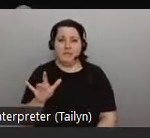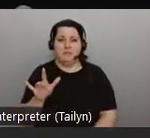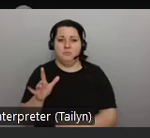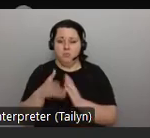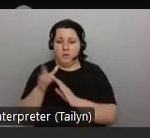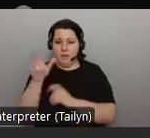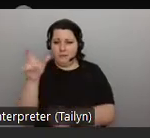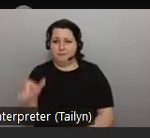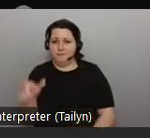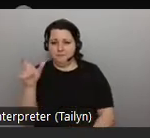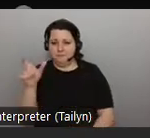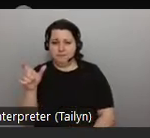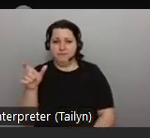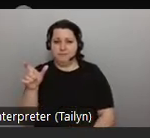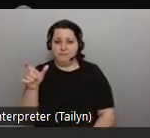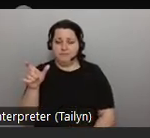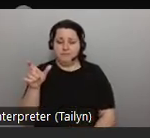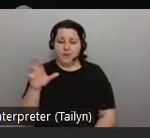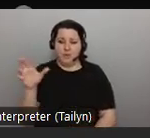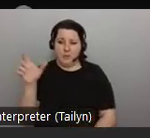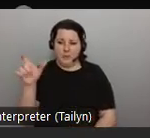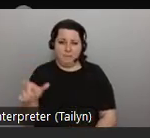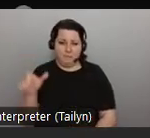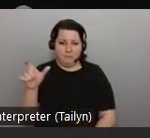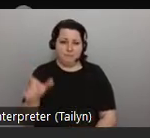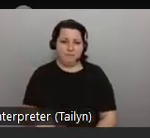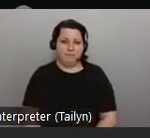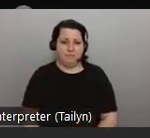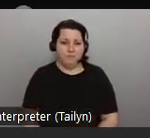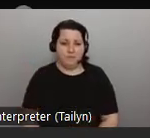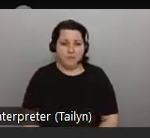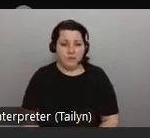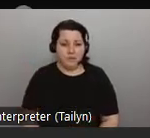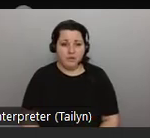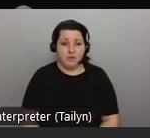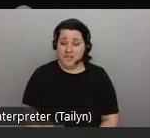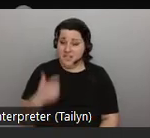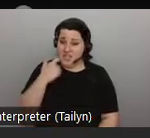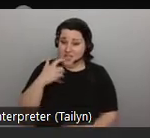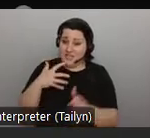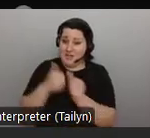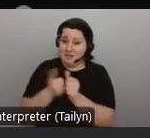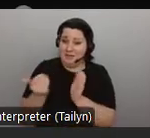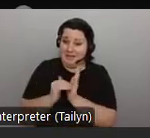first option is, "inspect document," the second is, "document excess ability," and it runs an accessibility